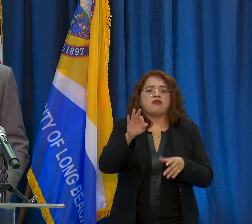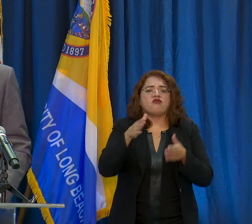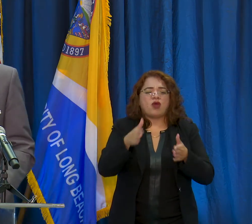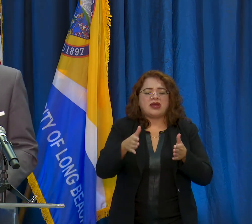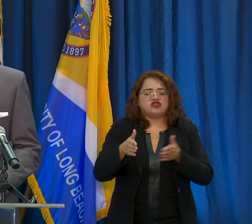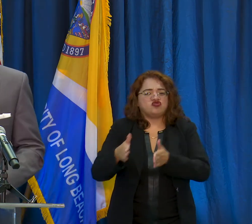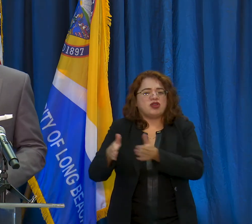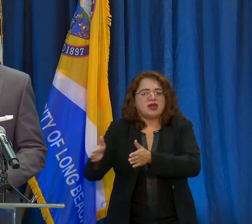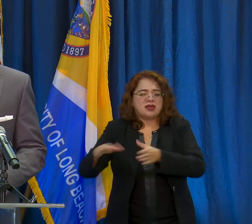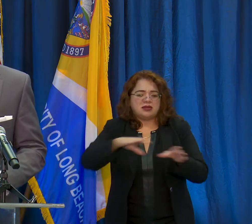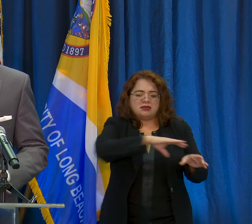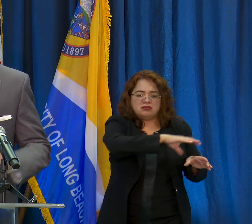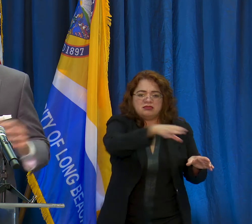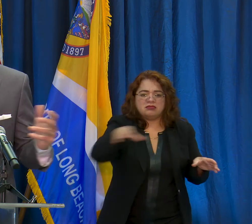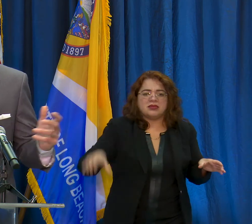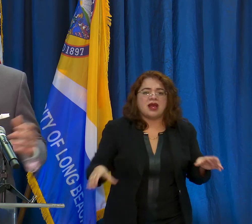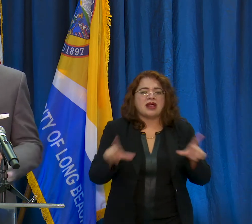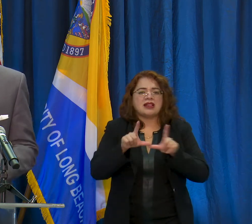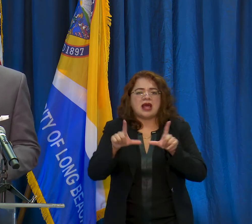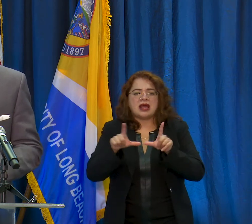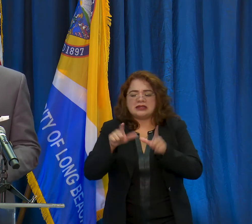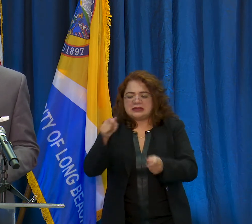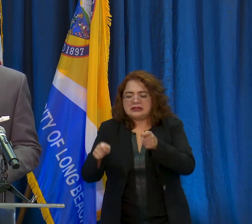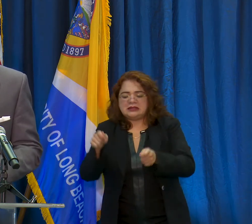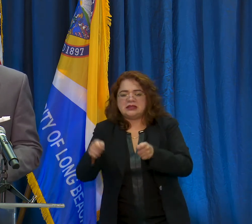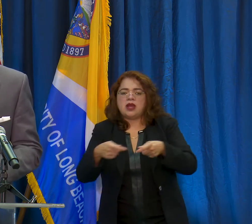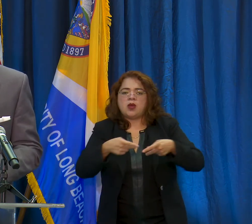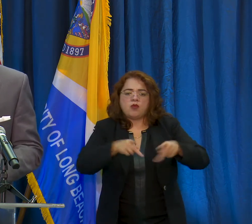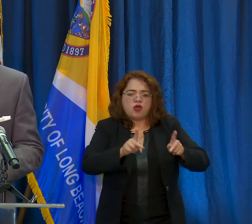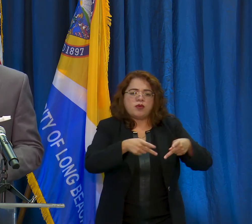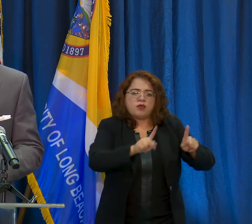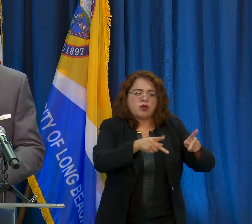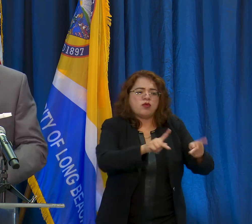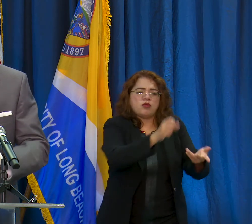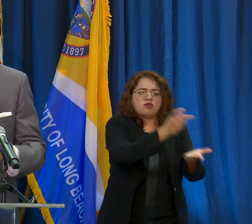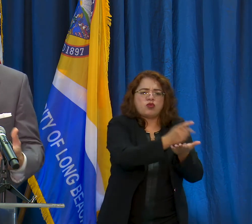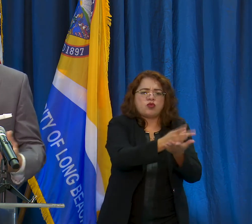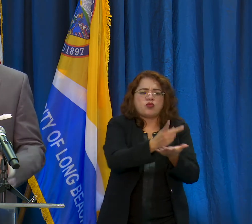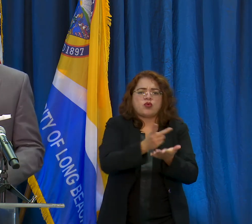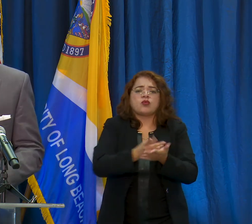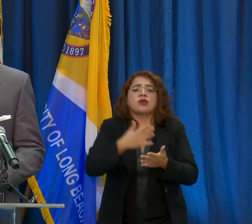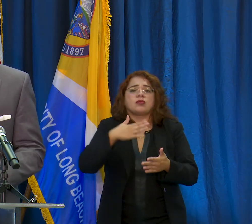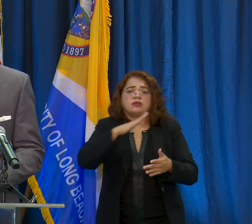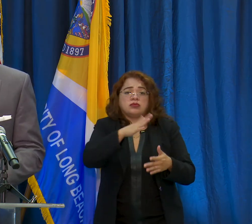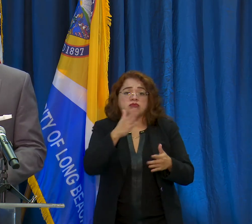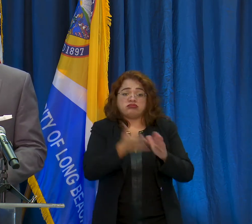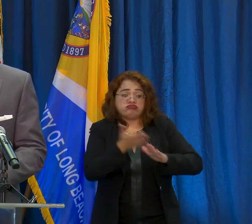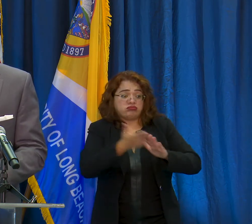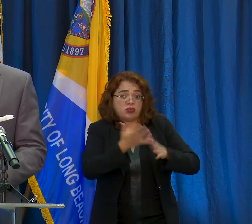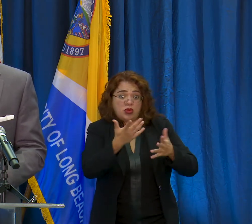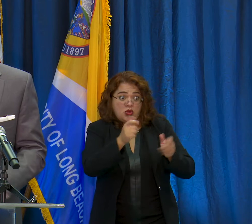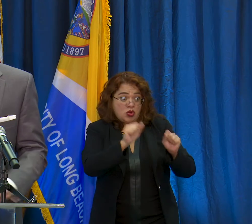has modified licensing and permitting requirements so that they can expand their operation and hopefully